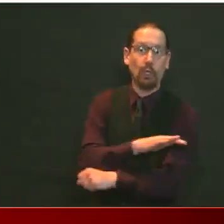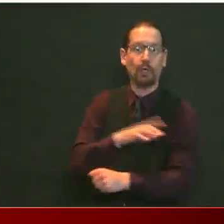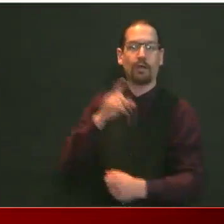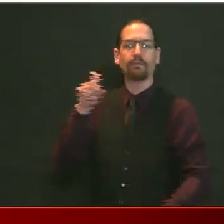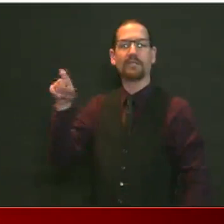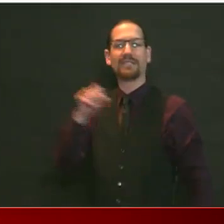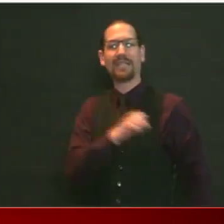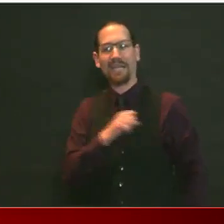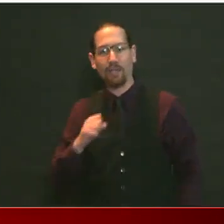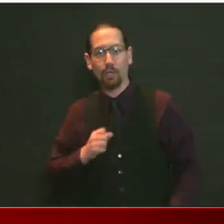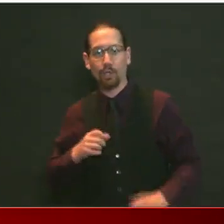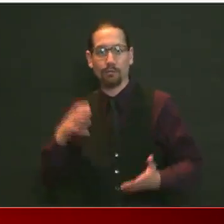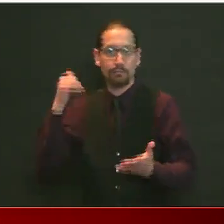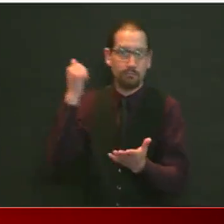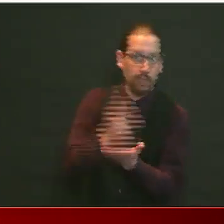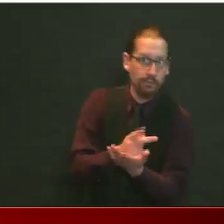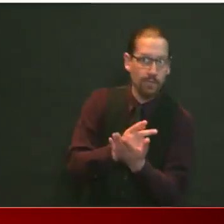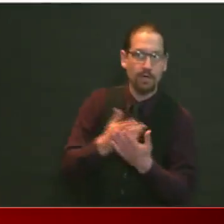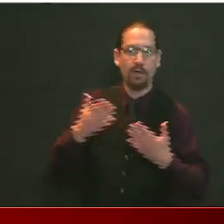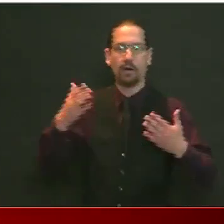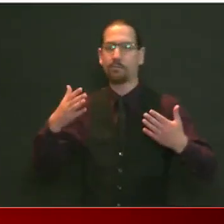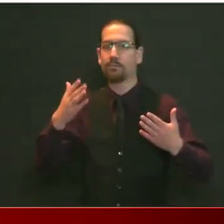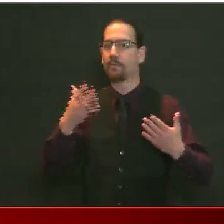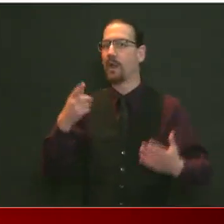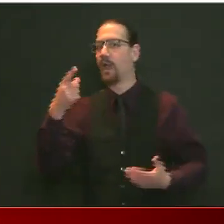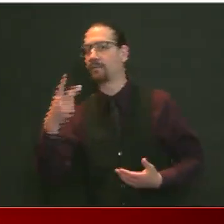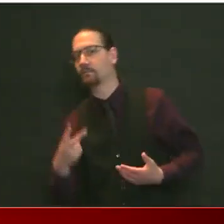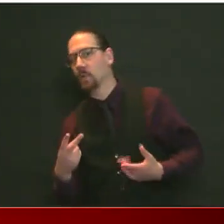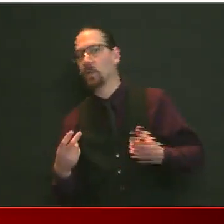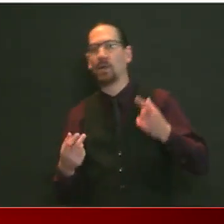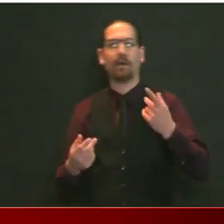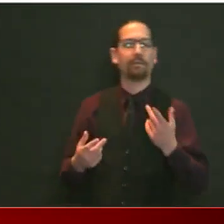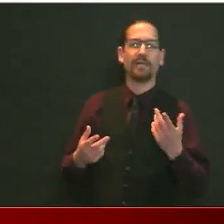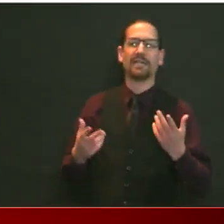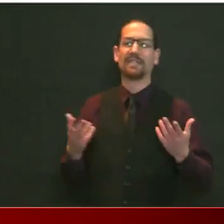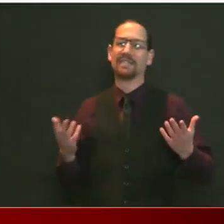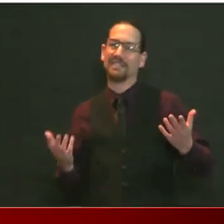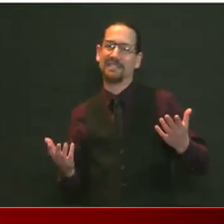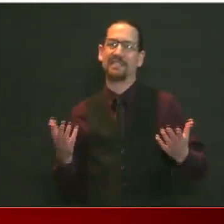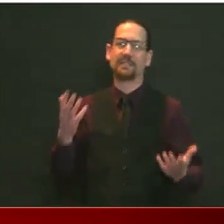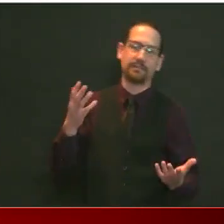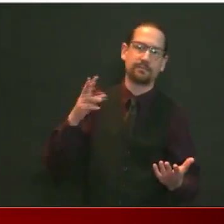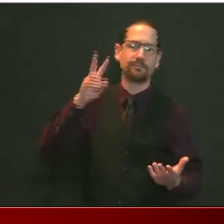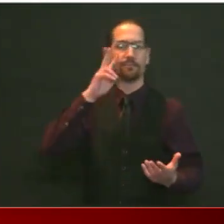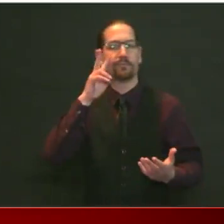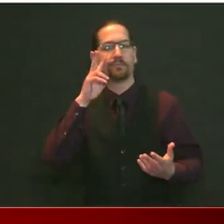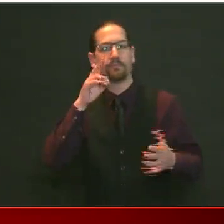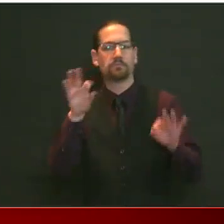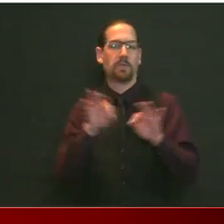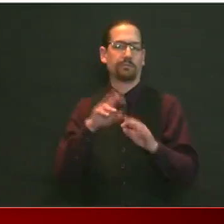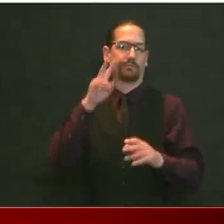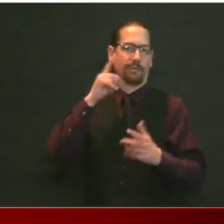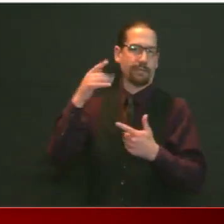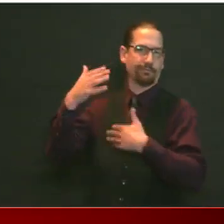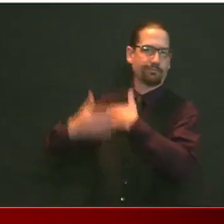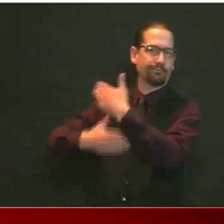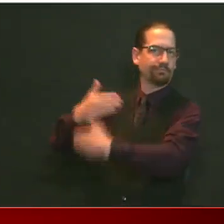THE SENATE AS IT IS. LET'S SAY IF 1/2 OF IT DOES OR 1/4 OF IT DOES, THAT'S A BILLION